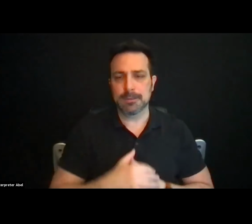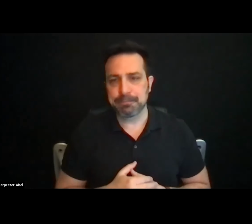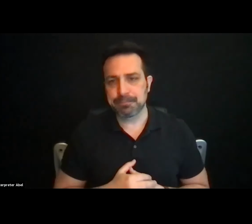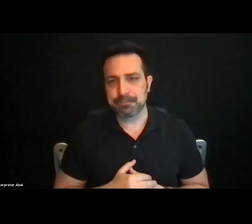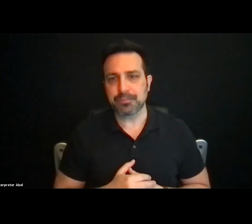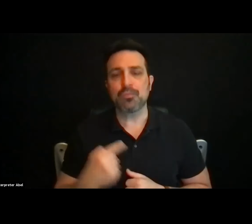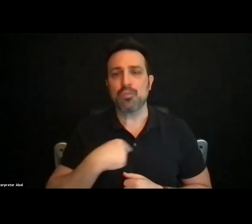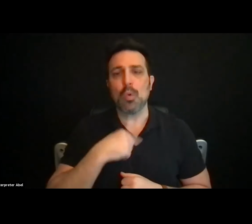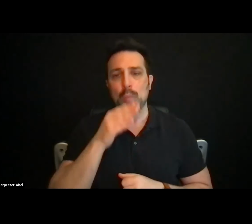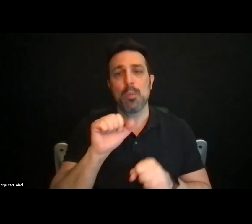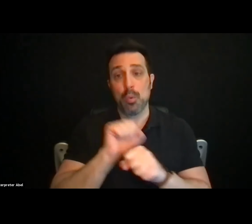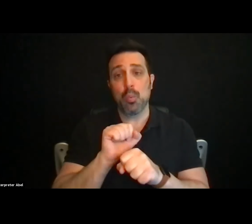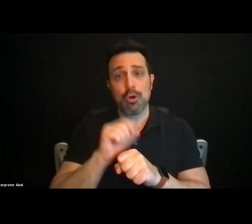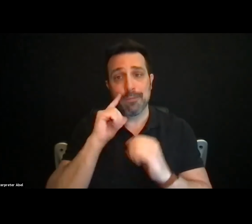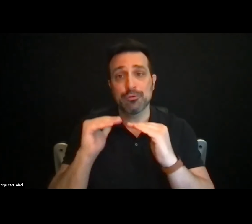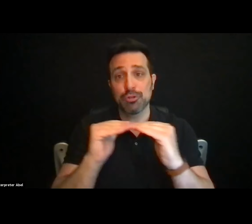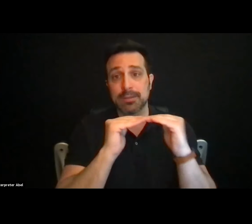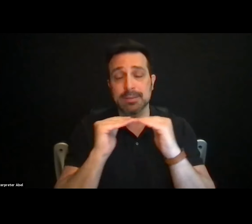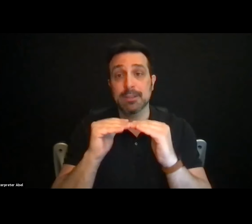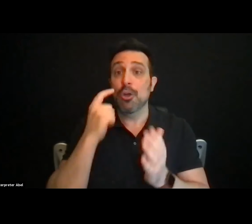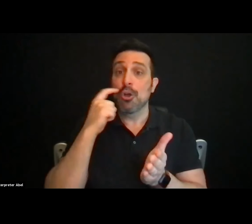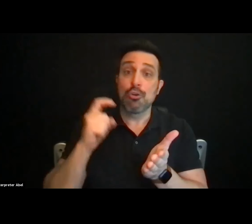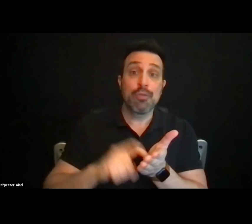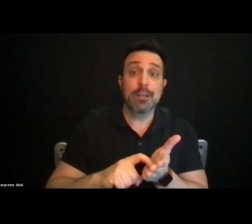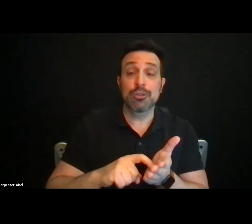and we will focus our efforts on fighting for our most